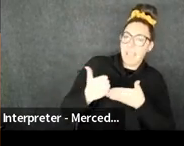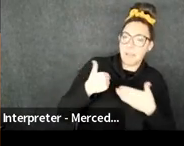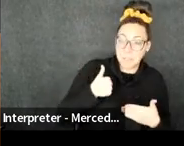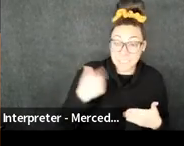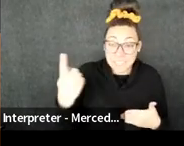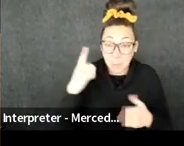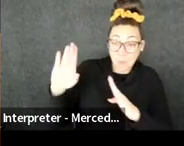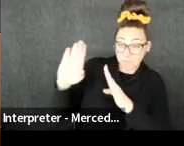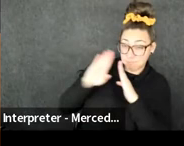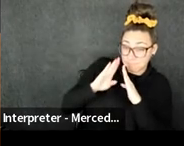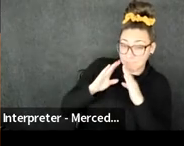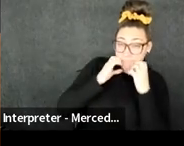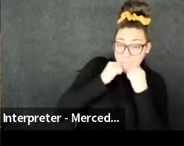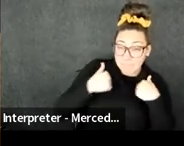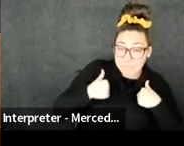And a person like me was very uplifting